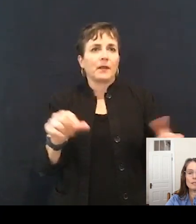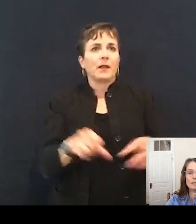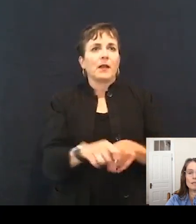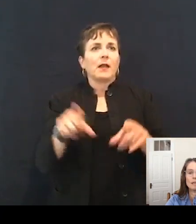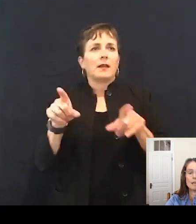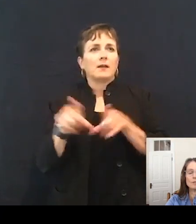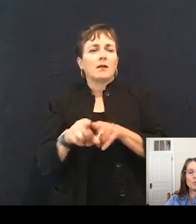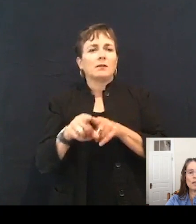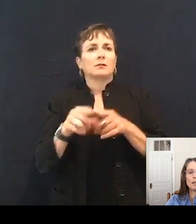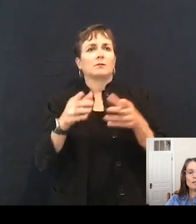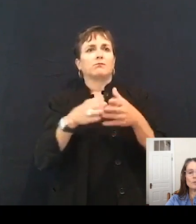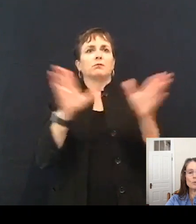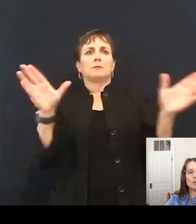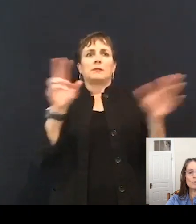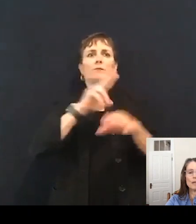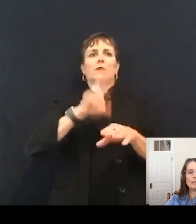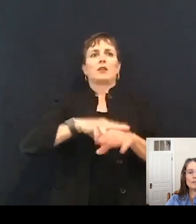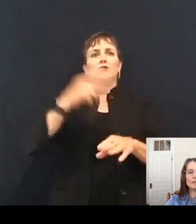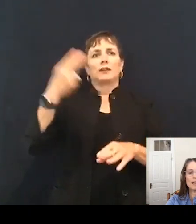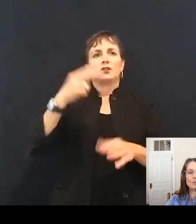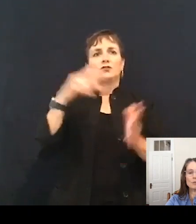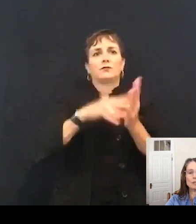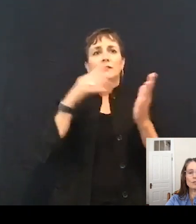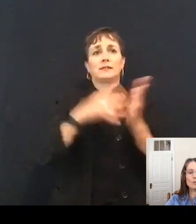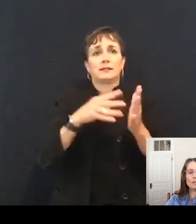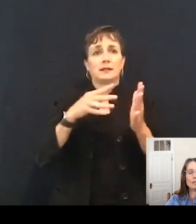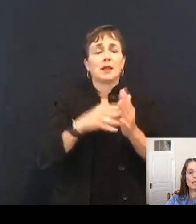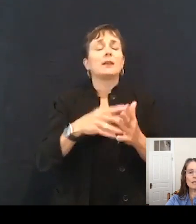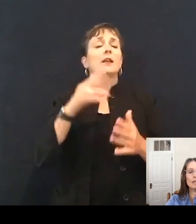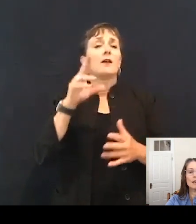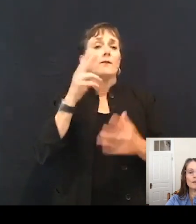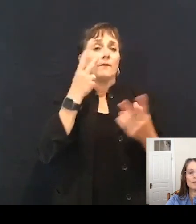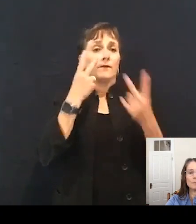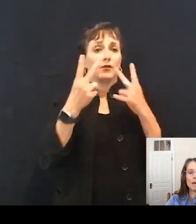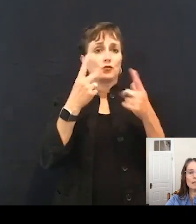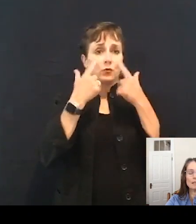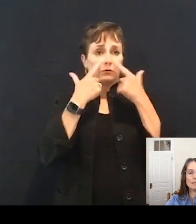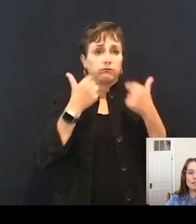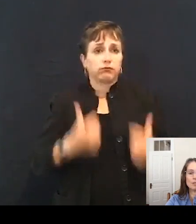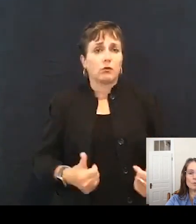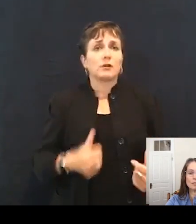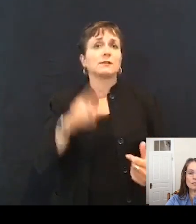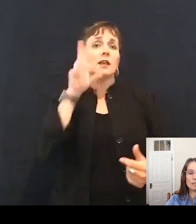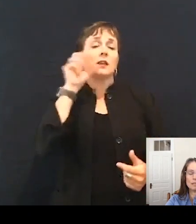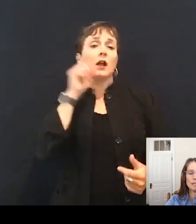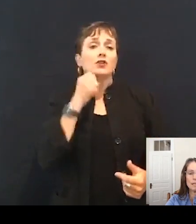as well as a prospective natural history study of imbalance in USH1C.